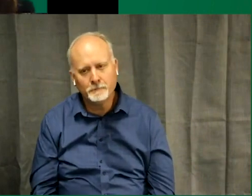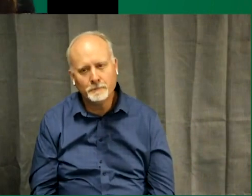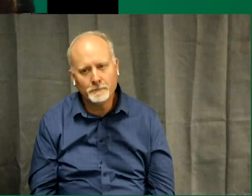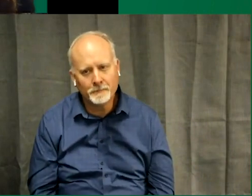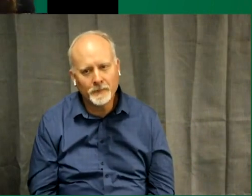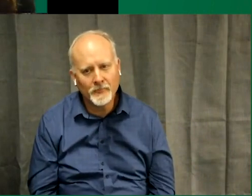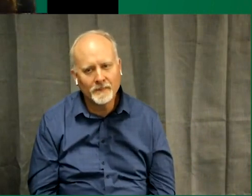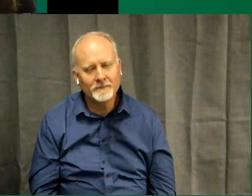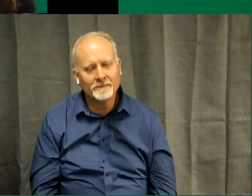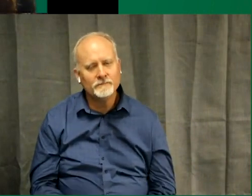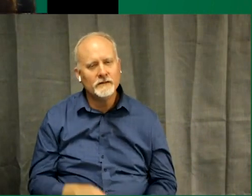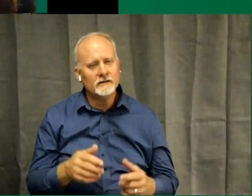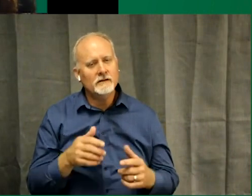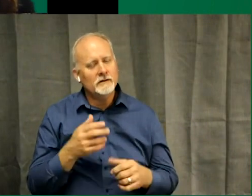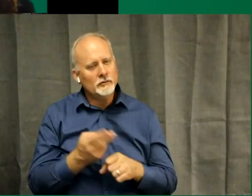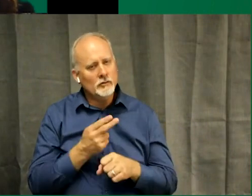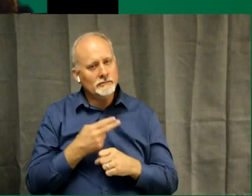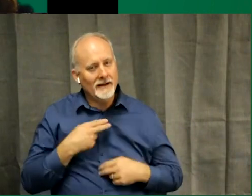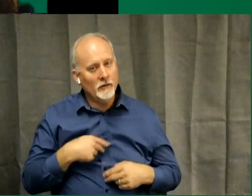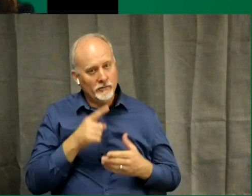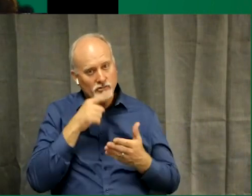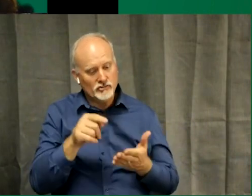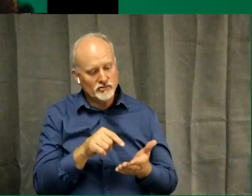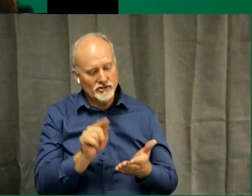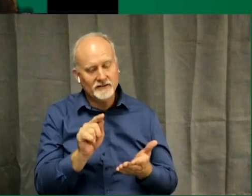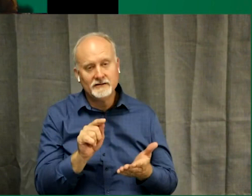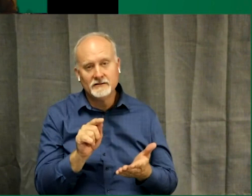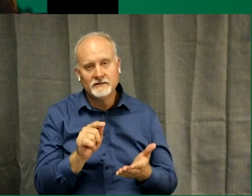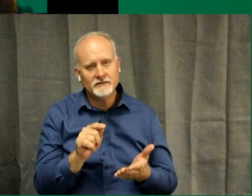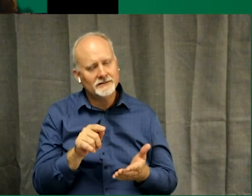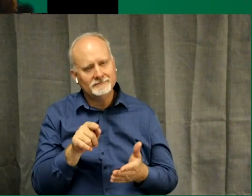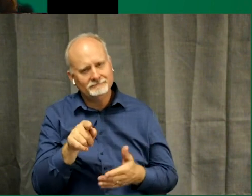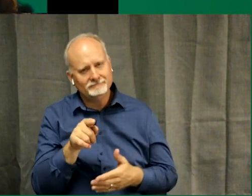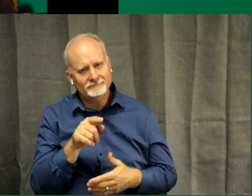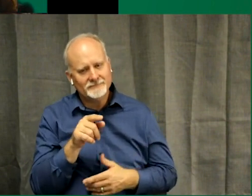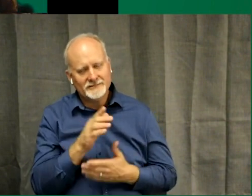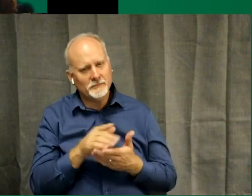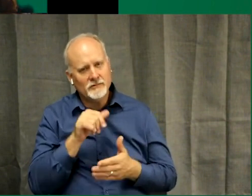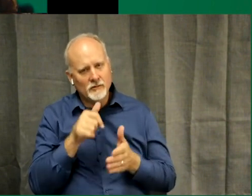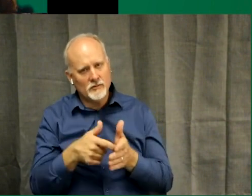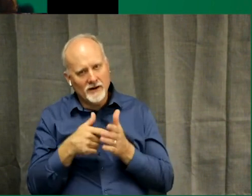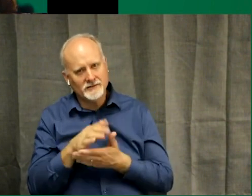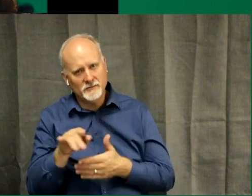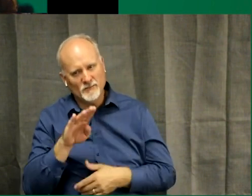in closing definitely do use your health check i know that if you're not a grad student it's not required and some of you may be getting a little frustrated with the text messages